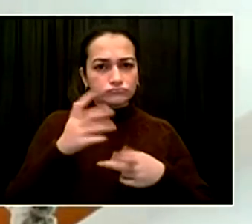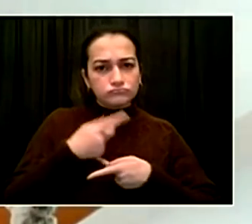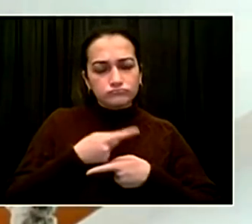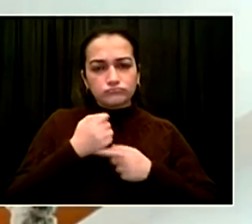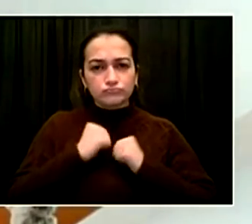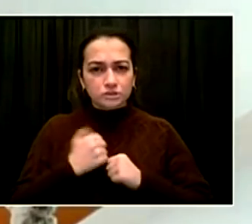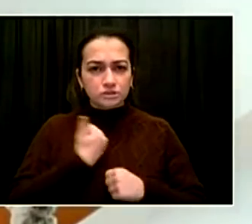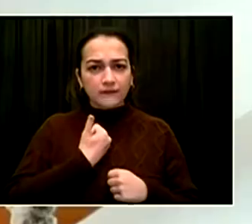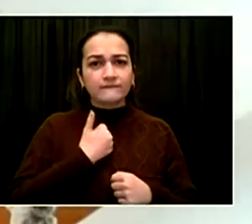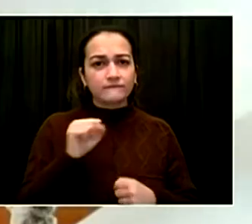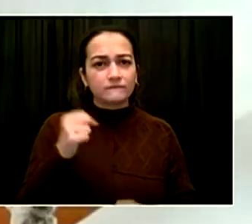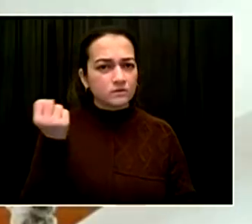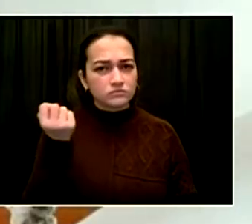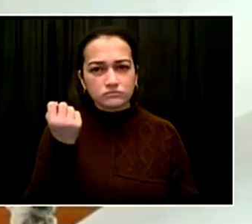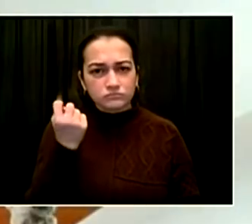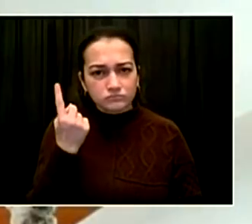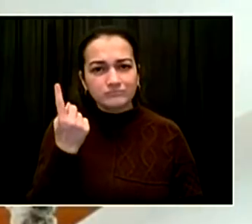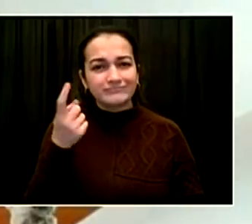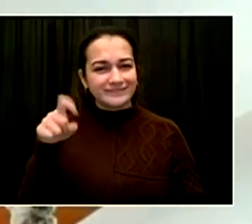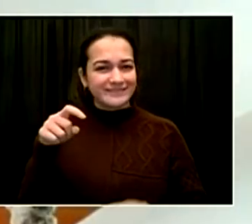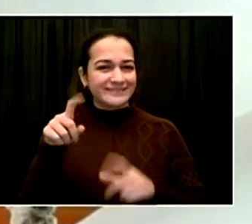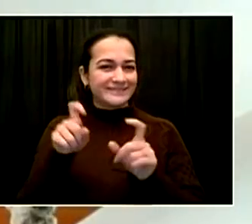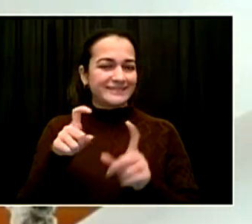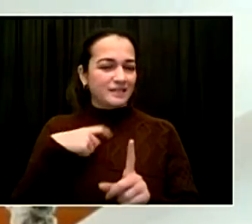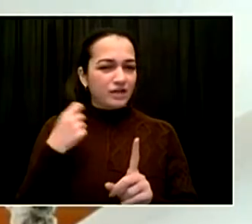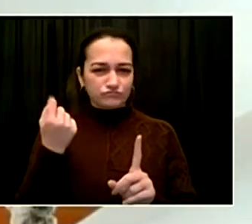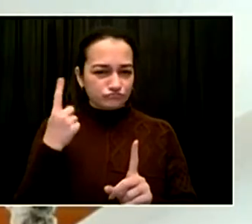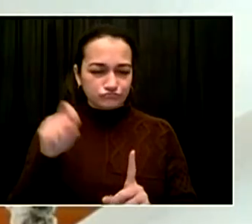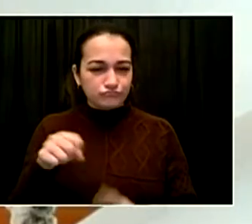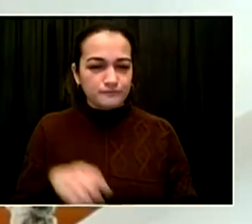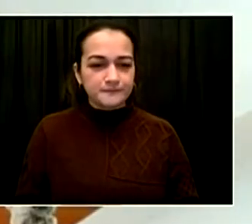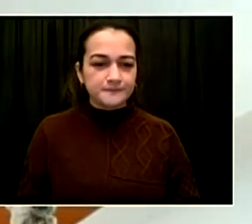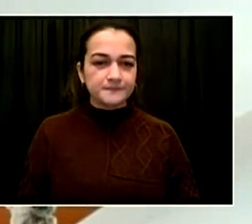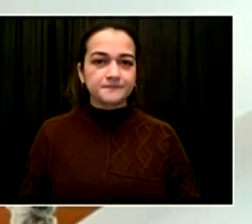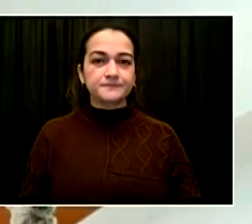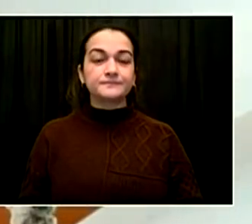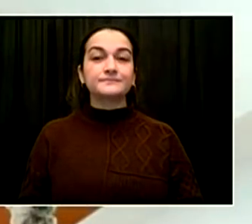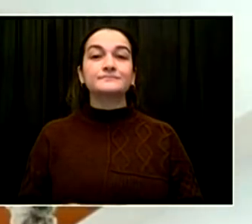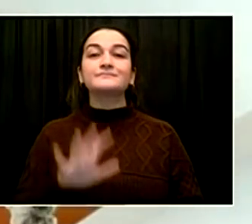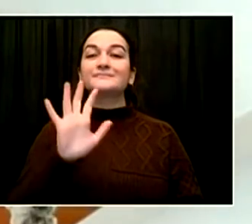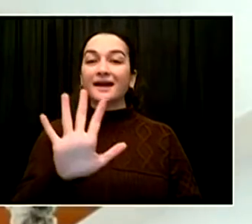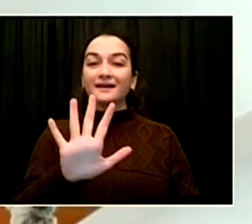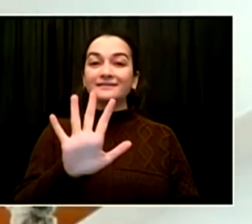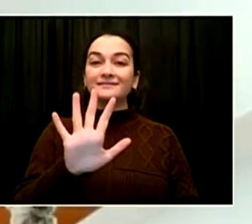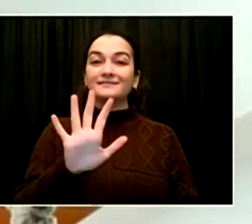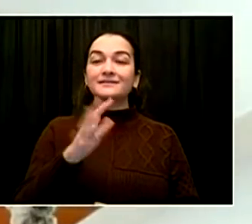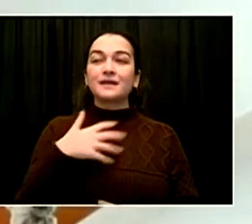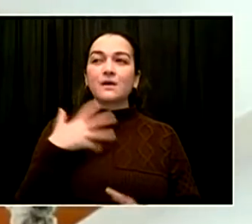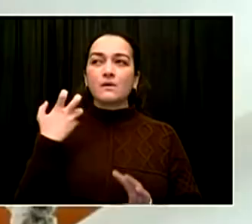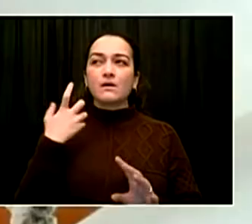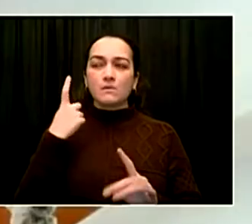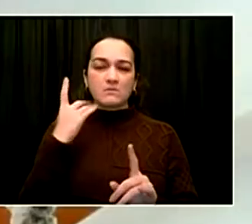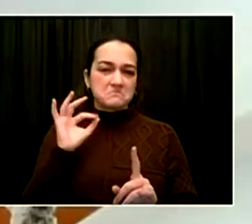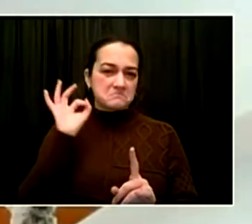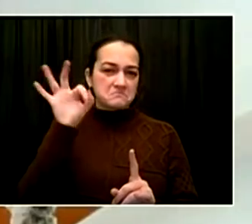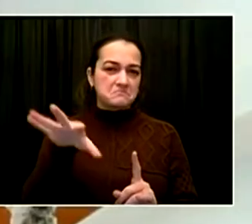TAXI? I APPRECIATE YOUR QUESTION. AT THE END OF THE DAY, NEW YORKERS ARE COMING OUT TO GET TESTED TO PROTECT FAMILIES AND COMMUNITIES. AS YOU KNOW, WE WANT TO DO